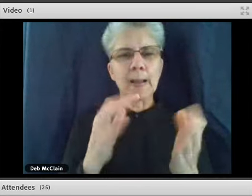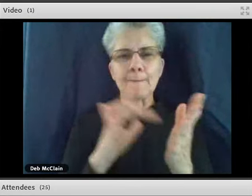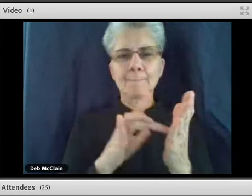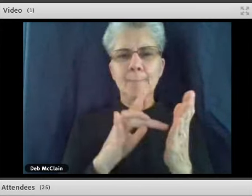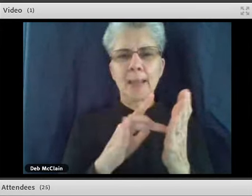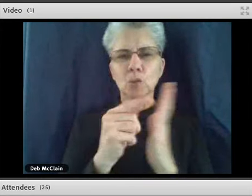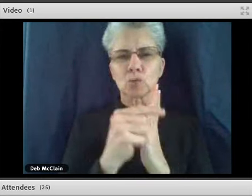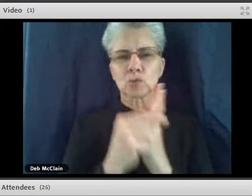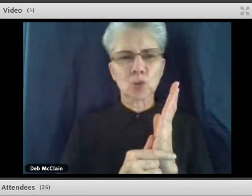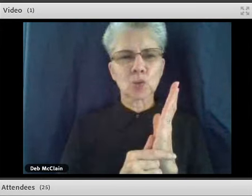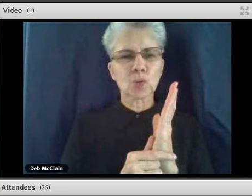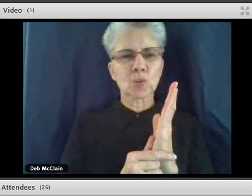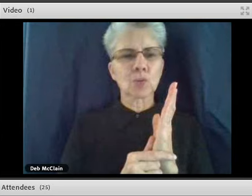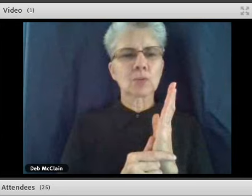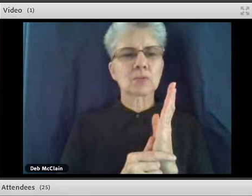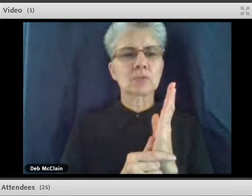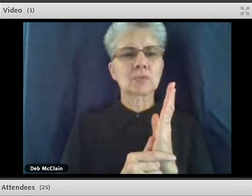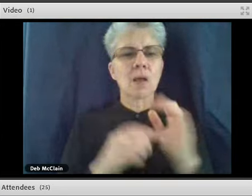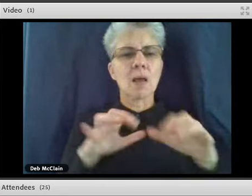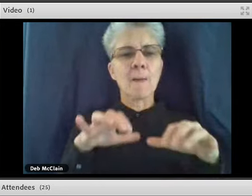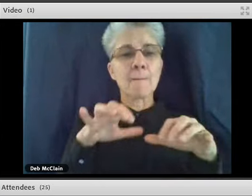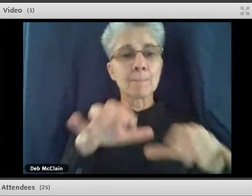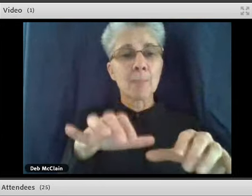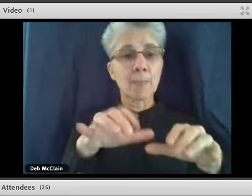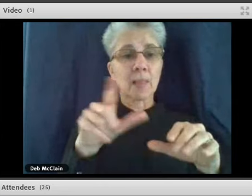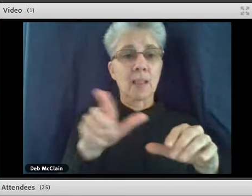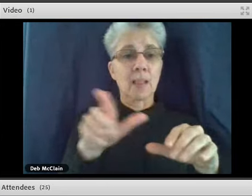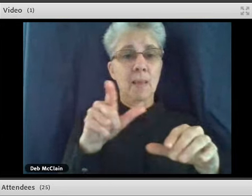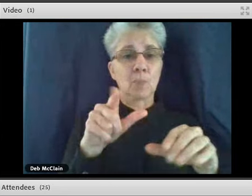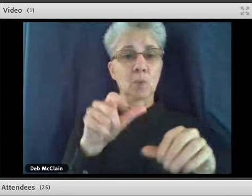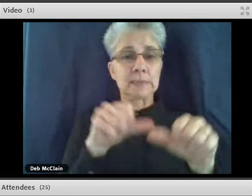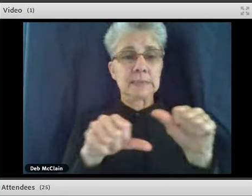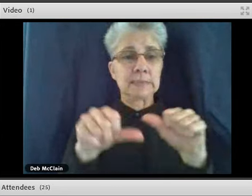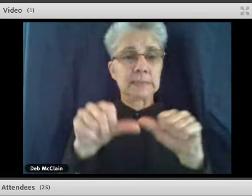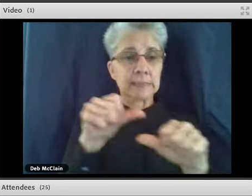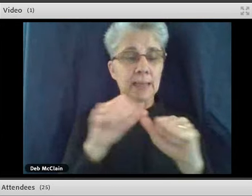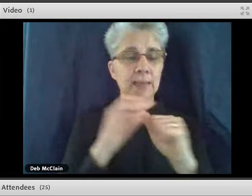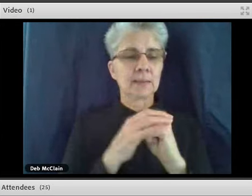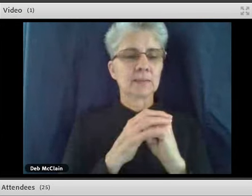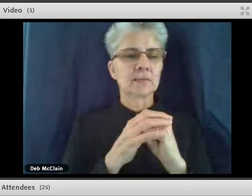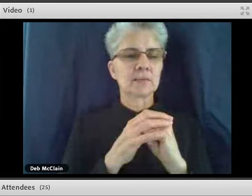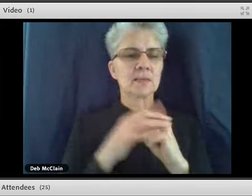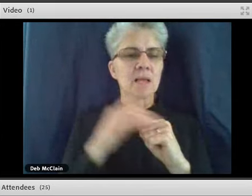So, this is a website that has free medical journals, the Public Library of Science.